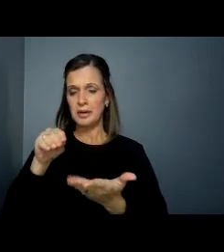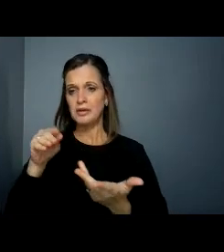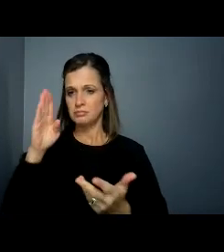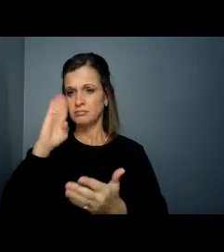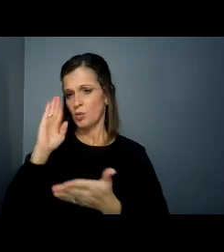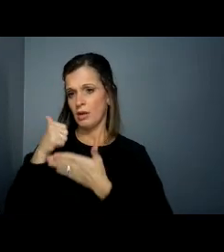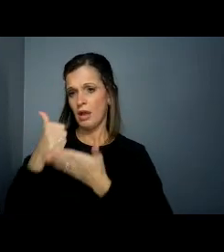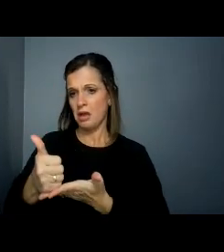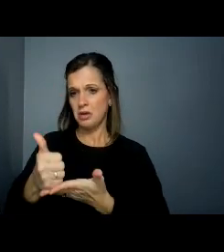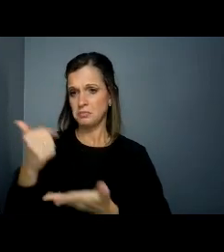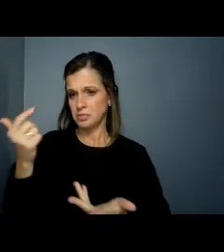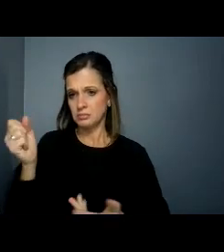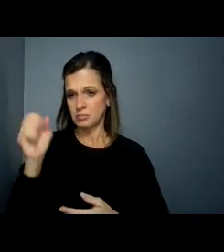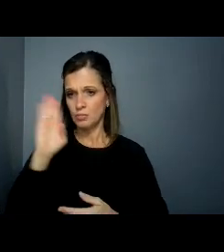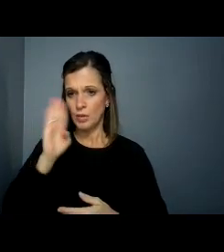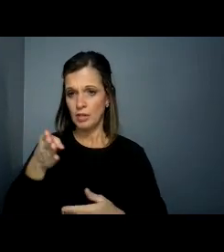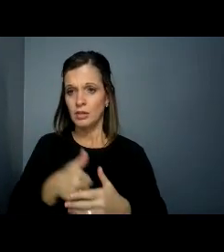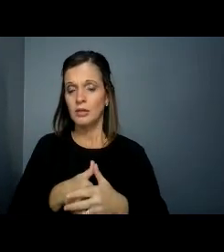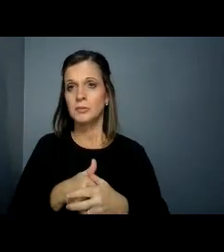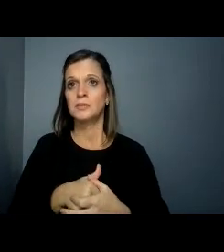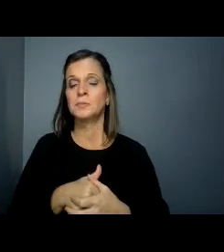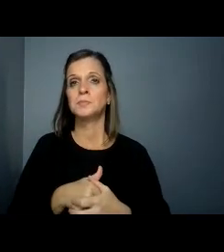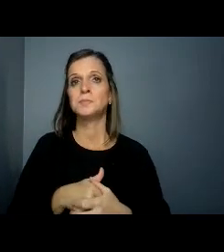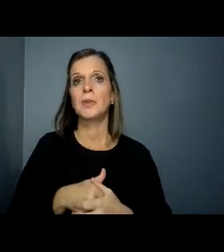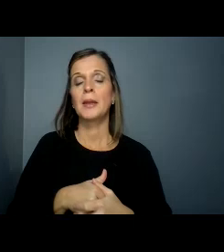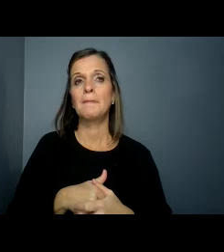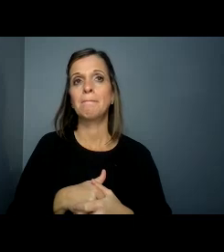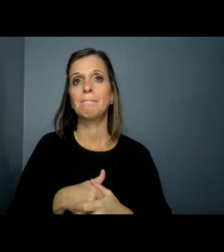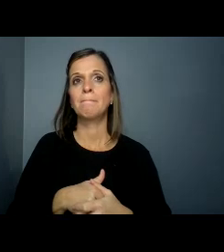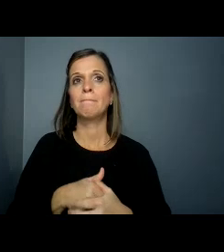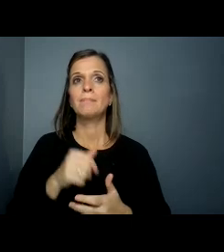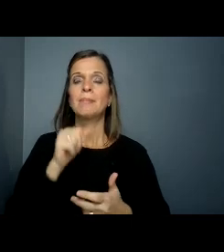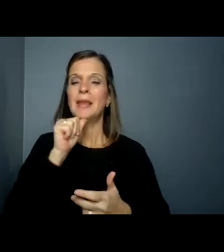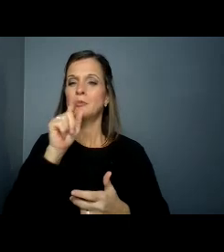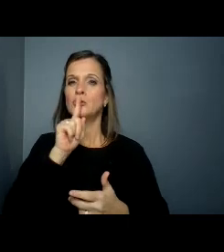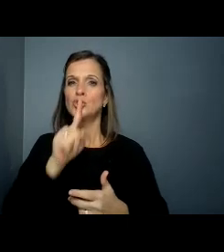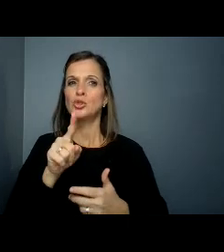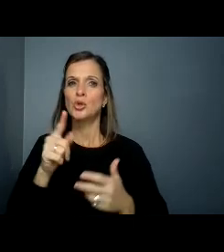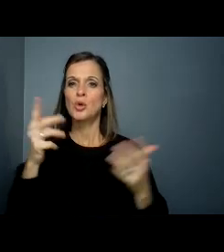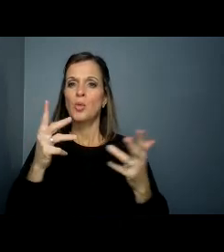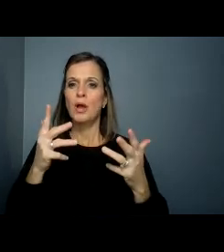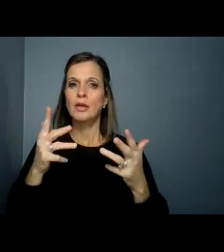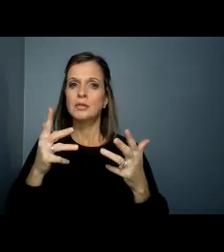And and but but so I'm not sure what the latest thing is, but I would definitely